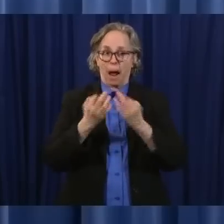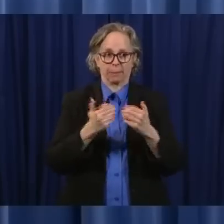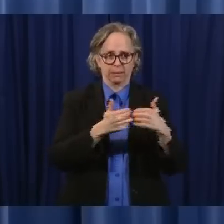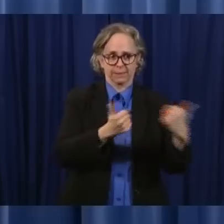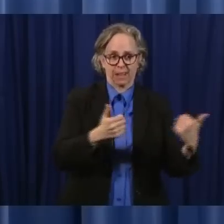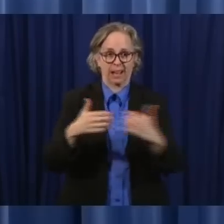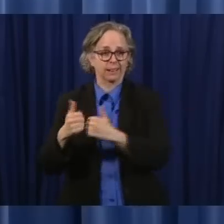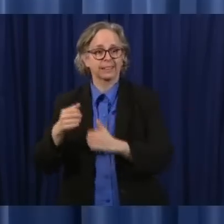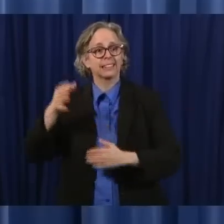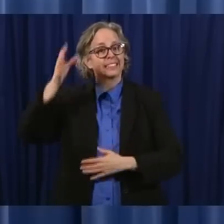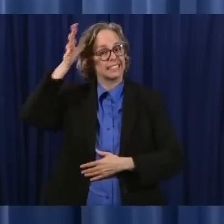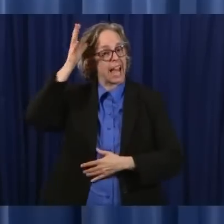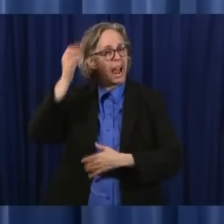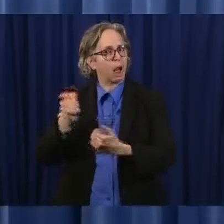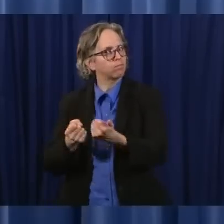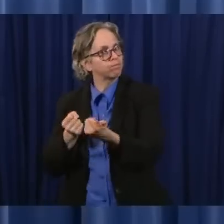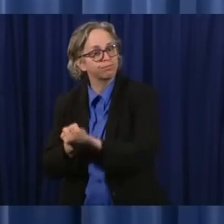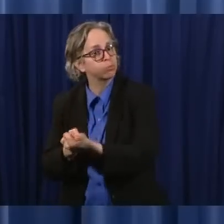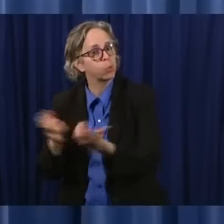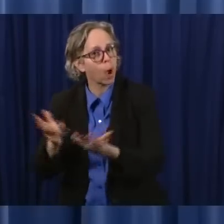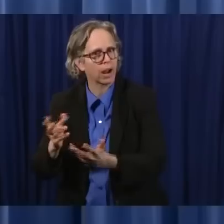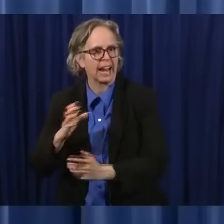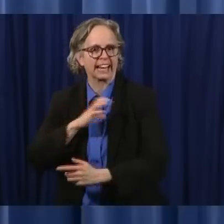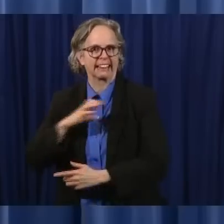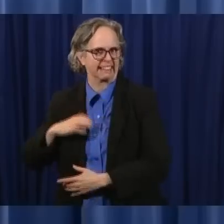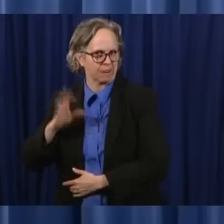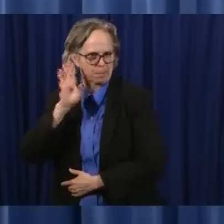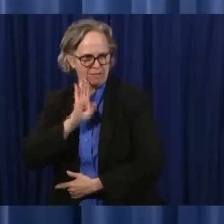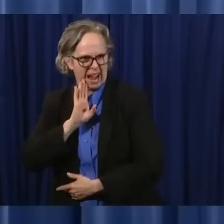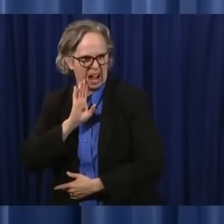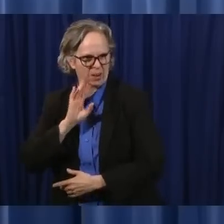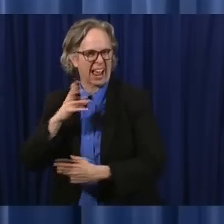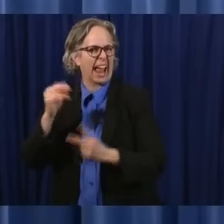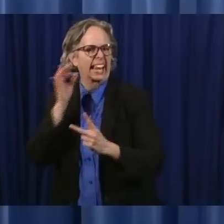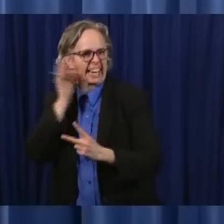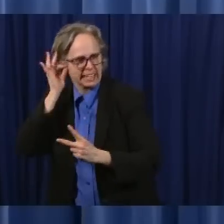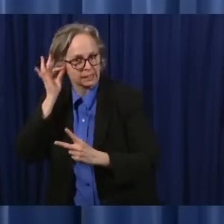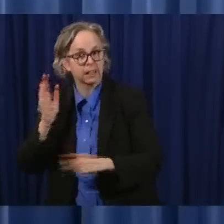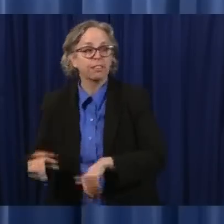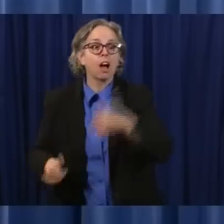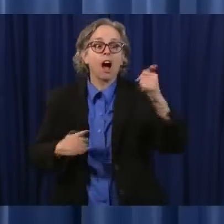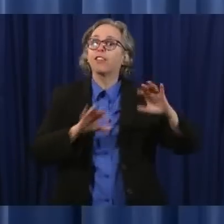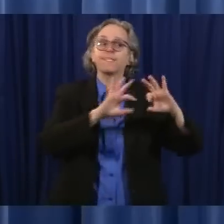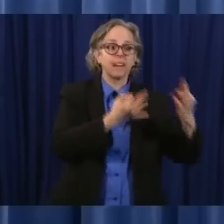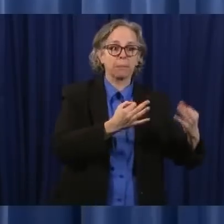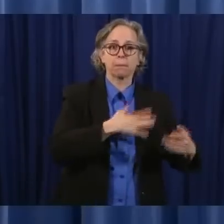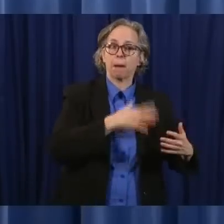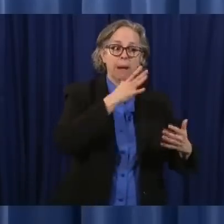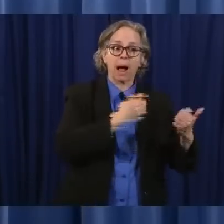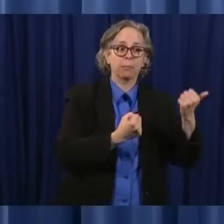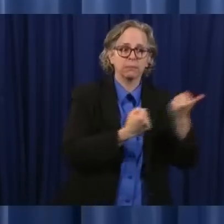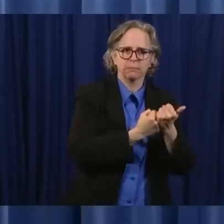GRADY HAS BEEN BORN INTO A KIND OF DIVIDED FAMILY, GRADY'S DAD IS IN INDIANS, BROWNS FAN,